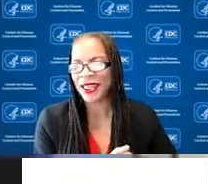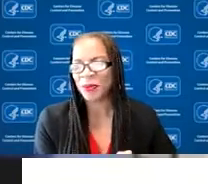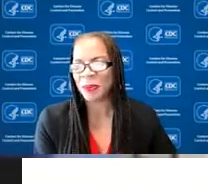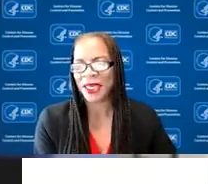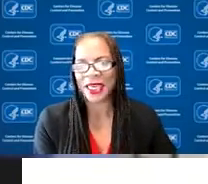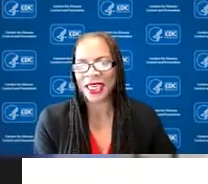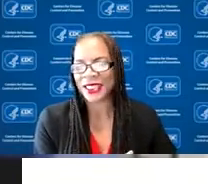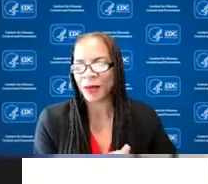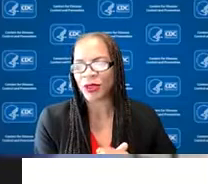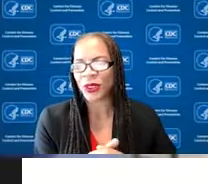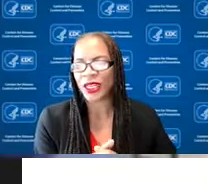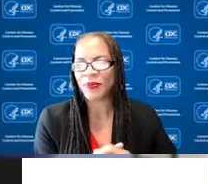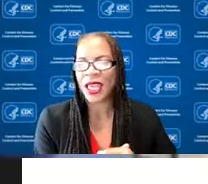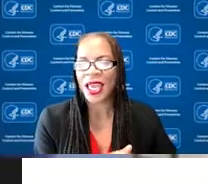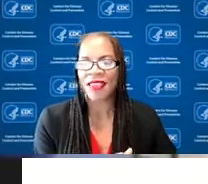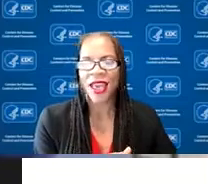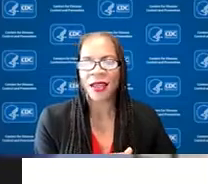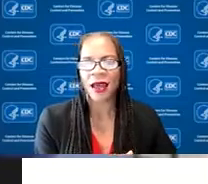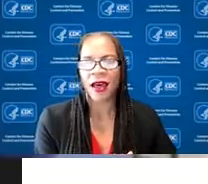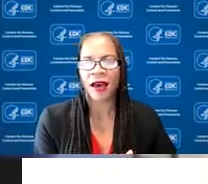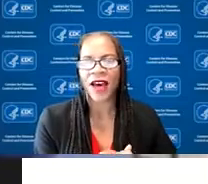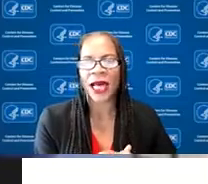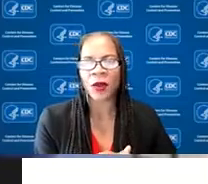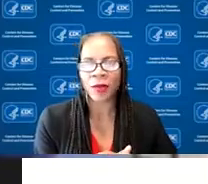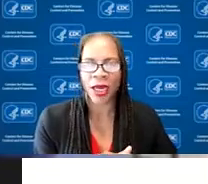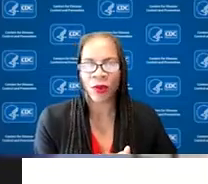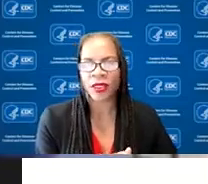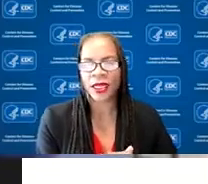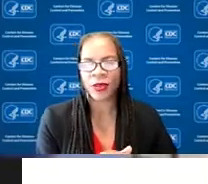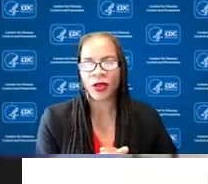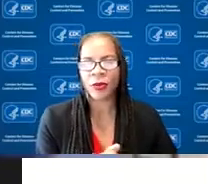PPE in the laboratory. And then, following my work in the laboratory,